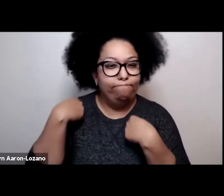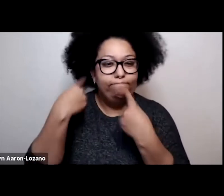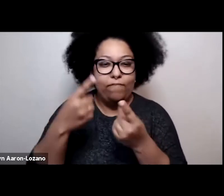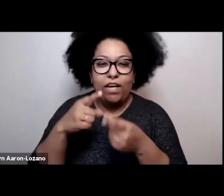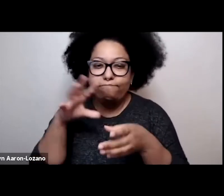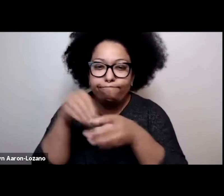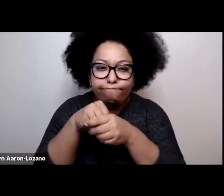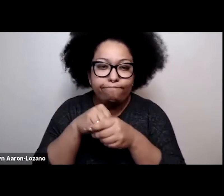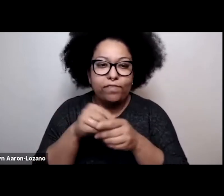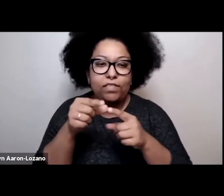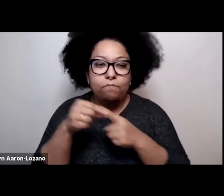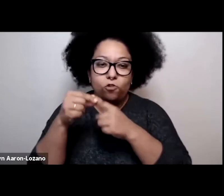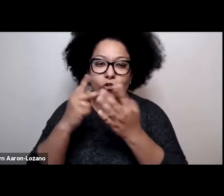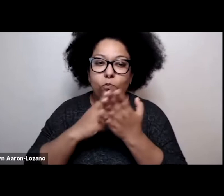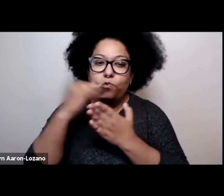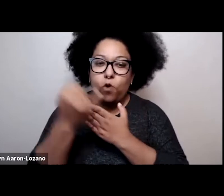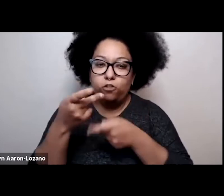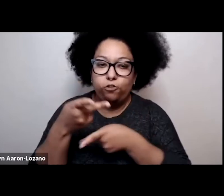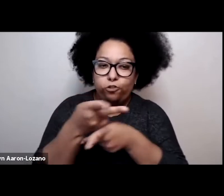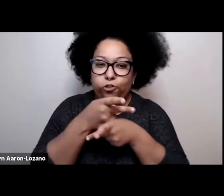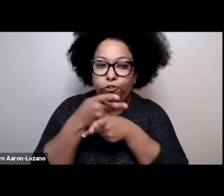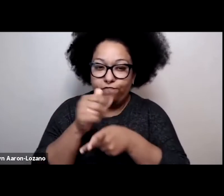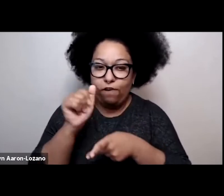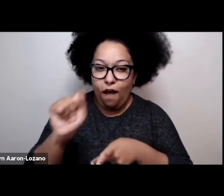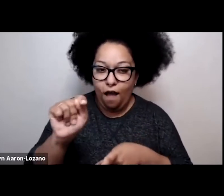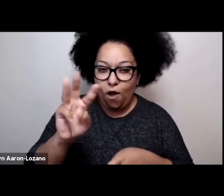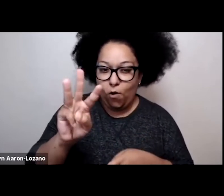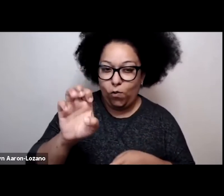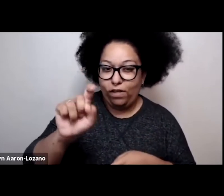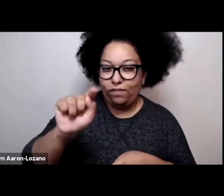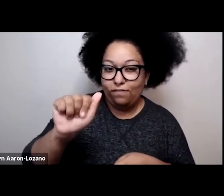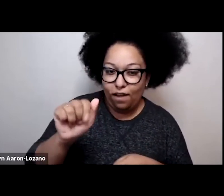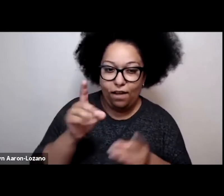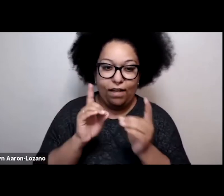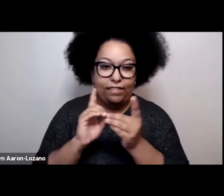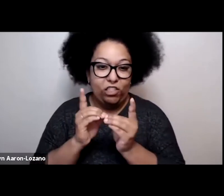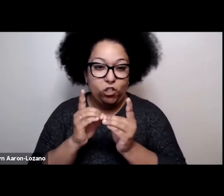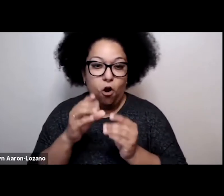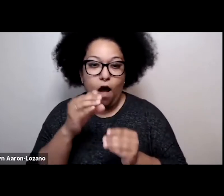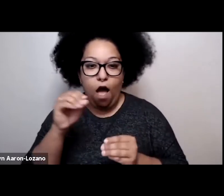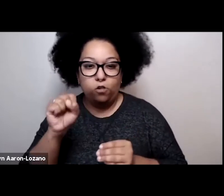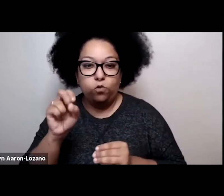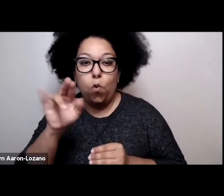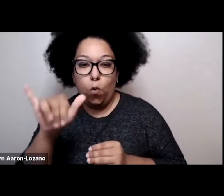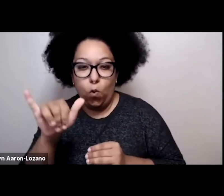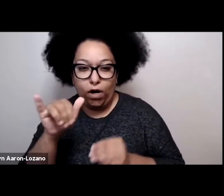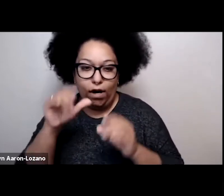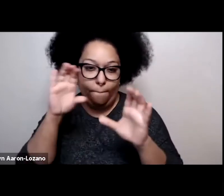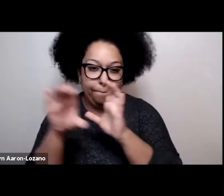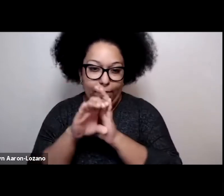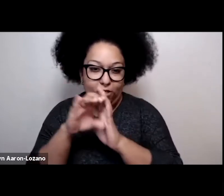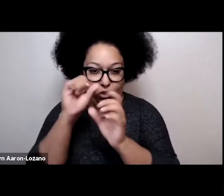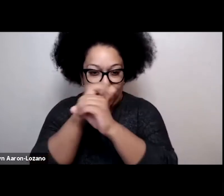as part of his career he has been the special project supervisor at way to digital and sony